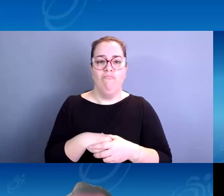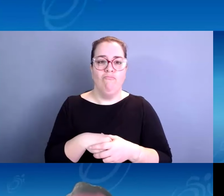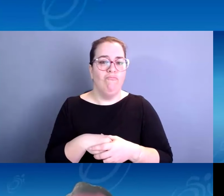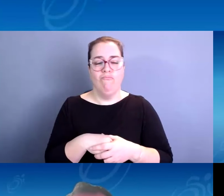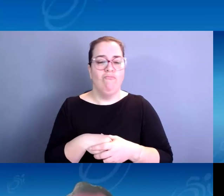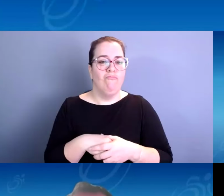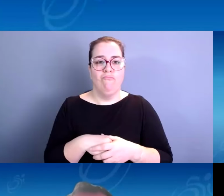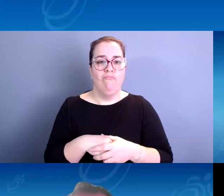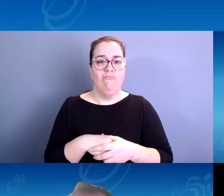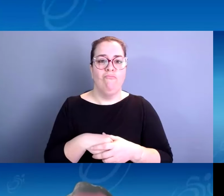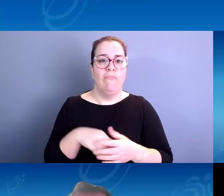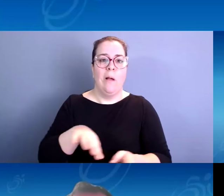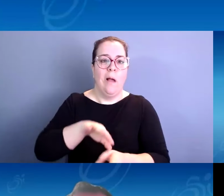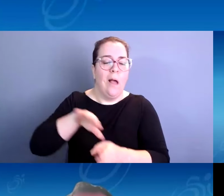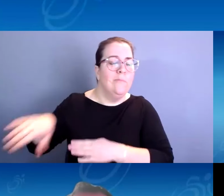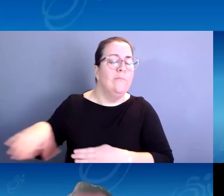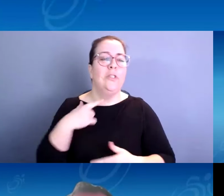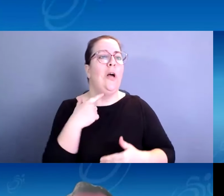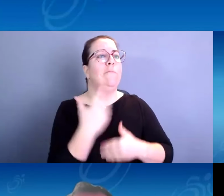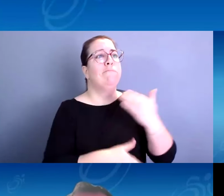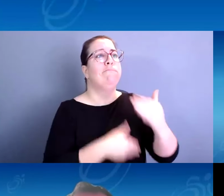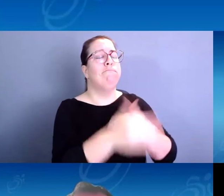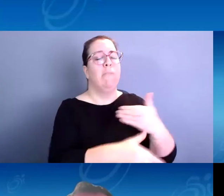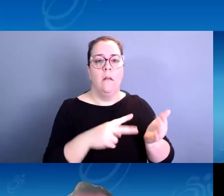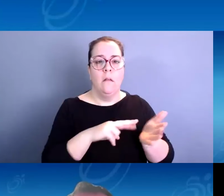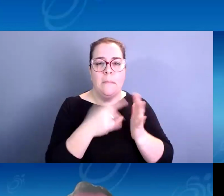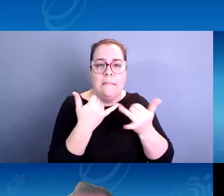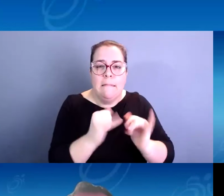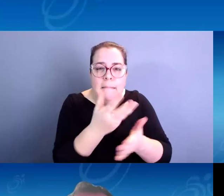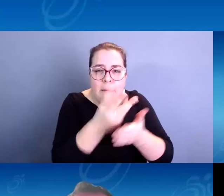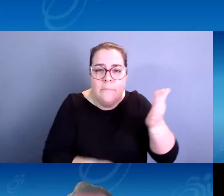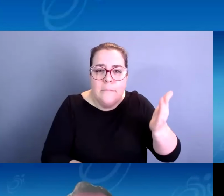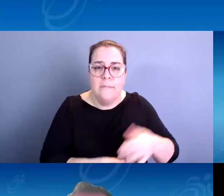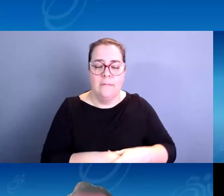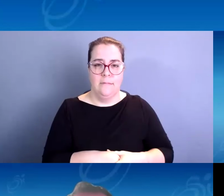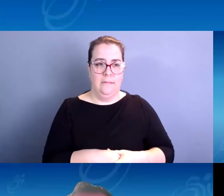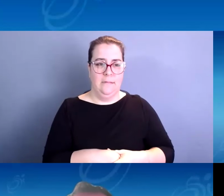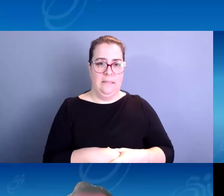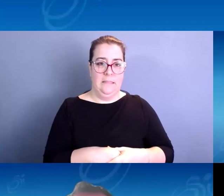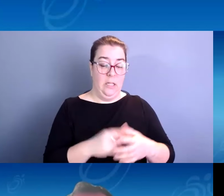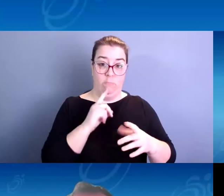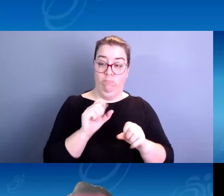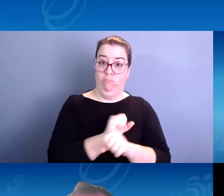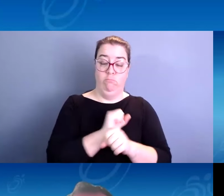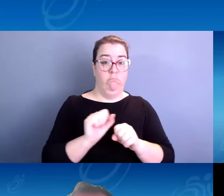we're building something that's not whole, that’s not complete. And that that ultimately doesn't reflect the people in the company.